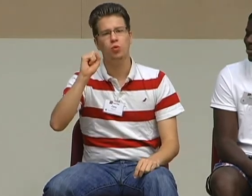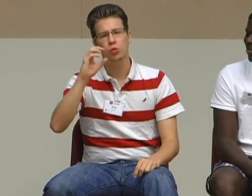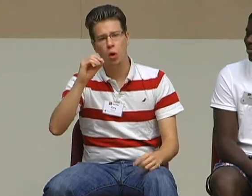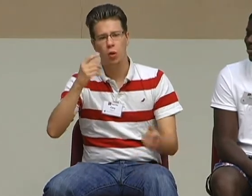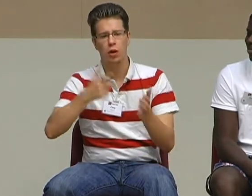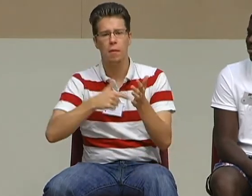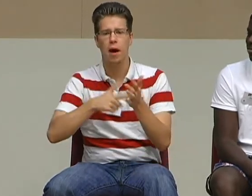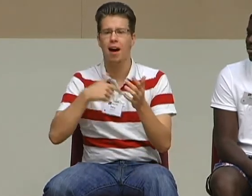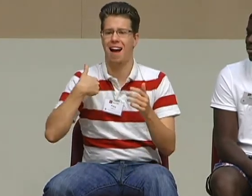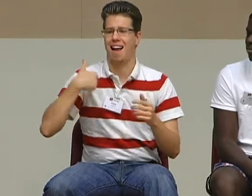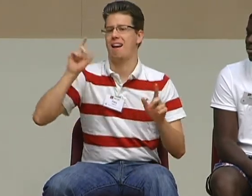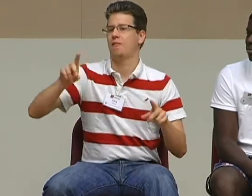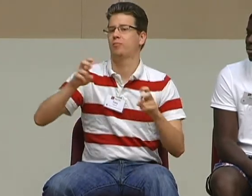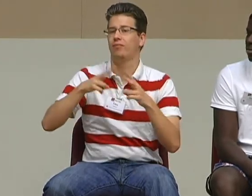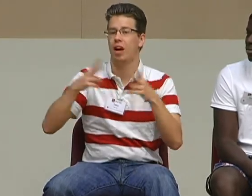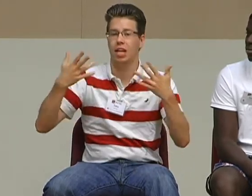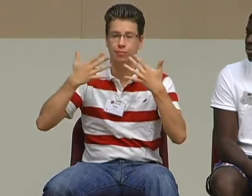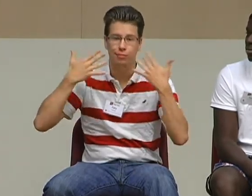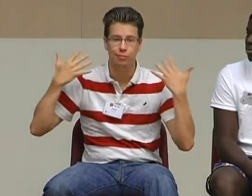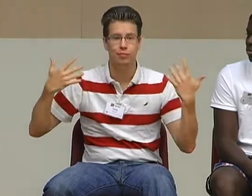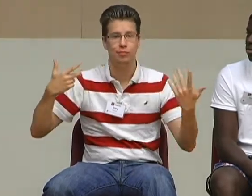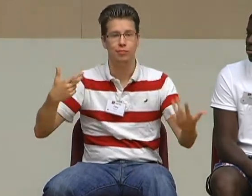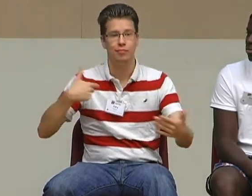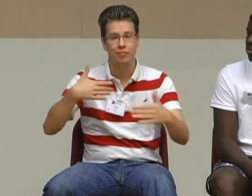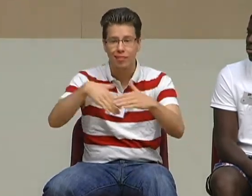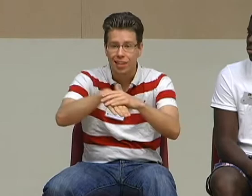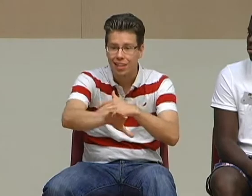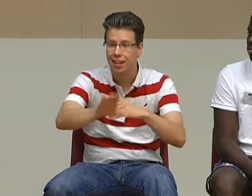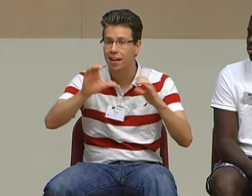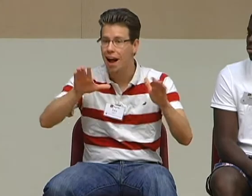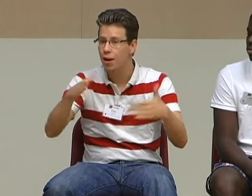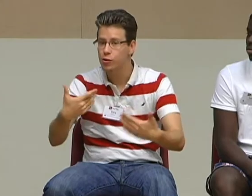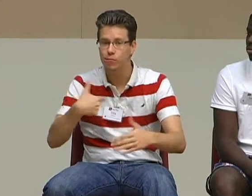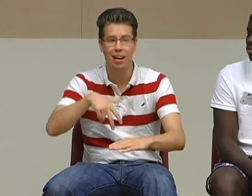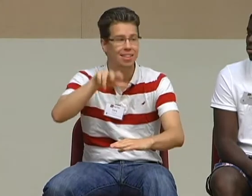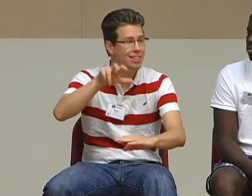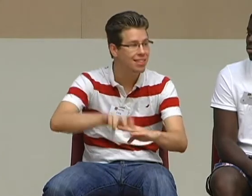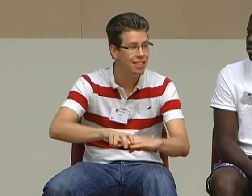them first. So I’d be very friendly, I’d come into the classroom, I sit down.